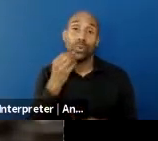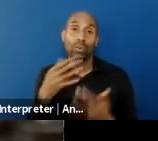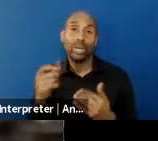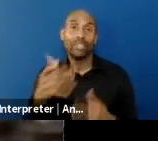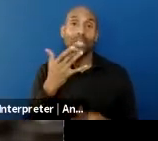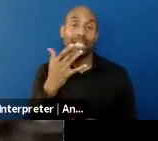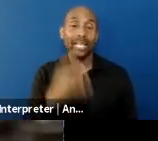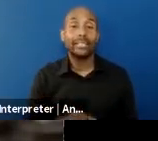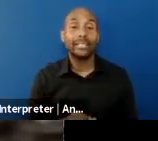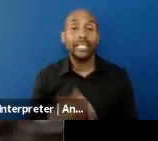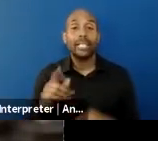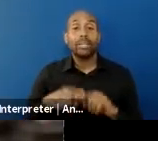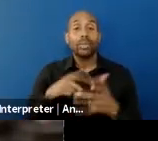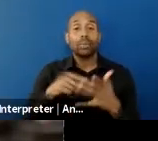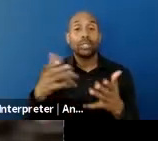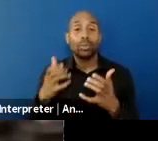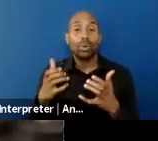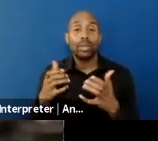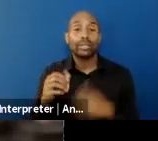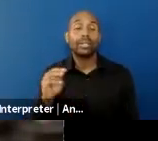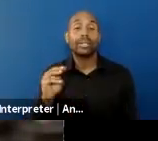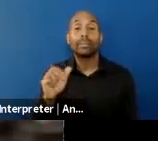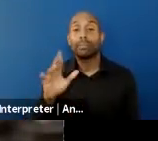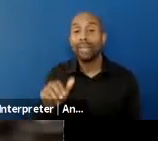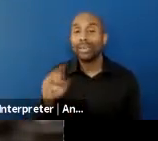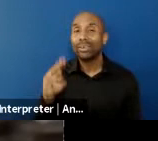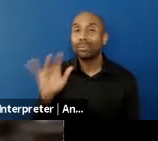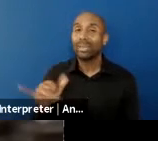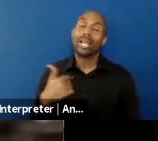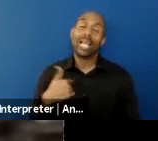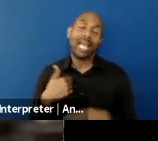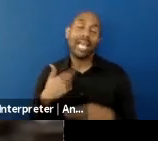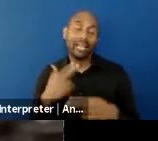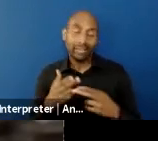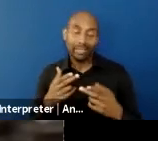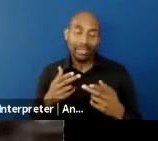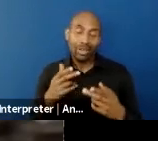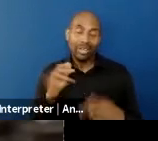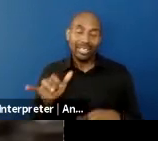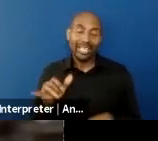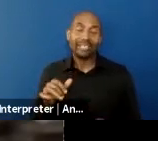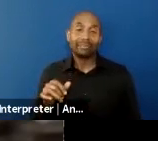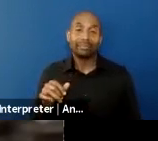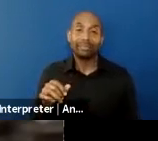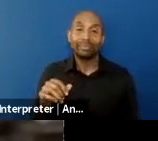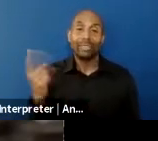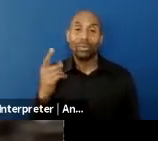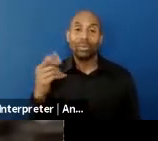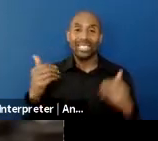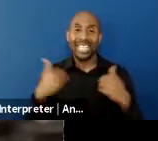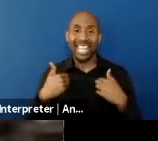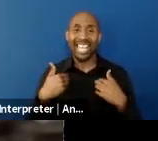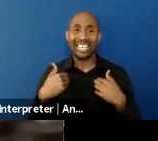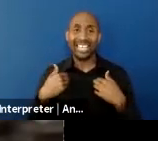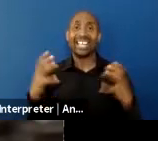Always had a massive people crowd. Corned beef sandwiches were a favorite. Everyone was in a hurry. People slicing quickly. They had two stalls.